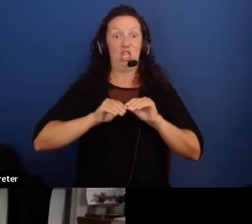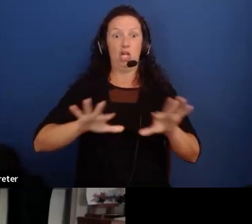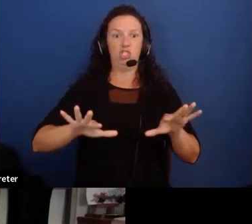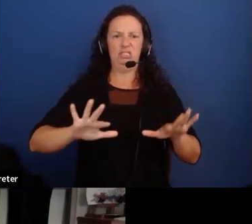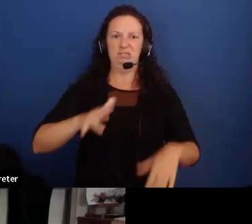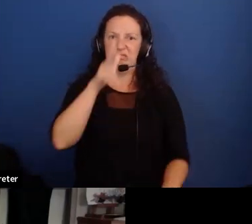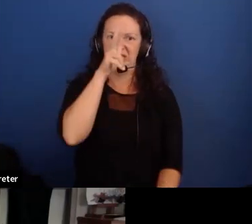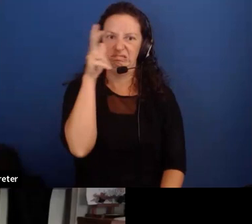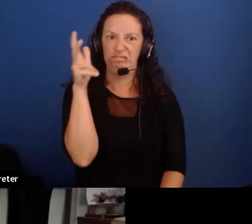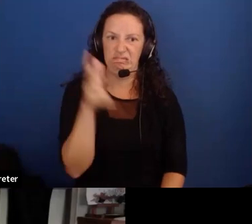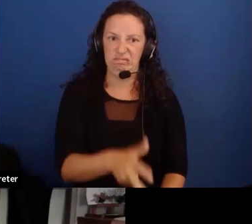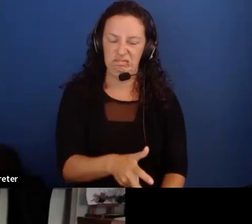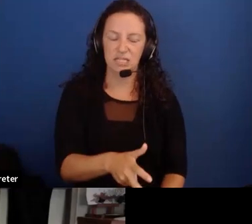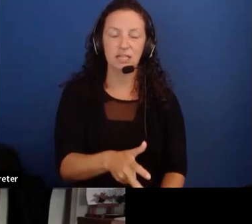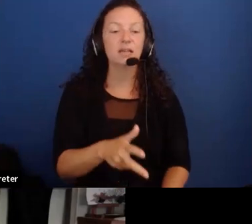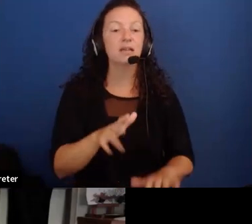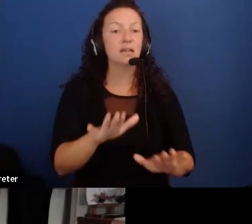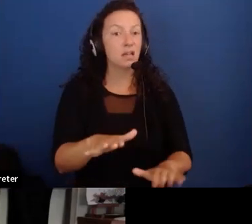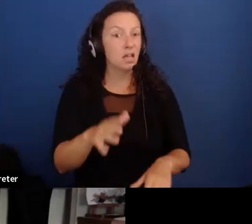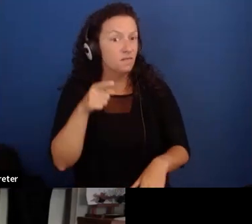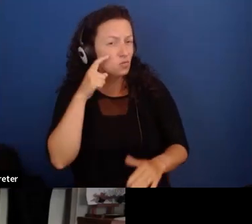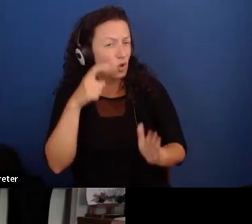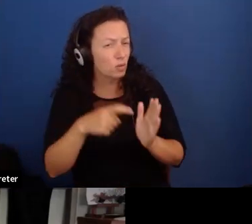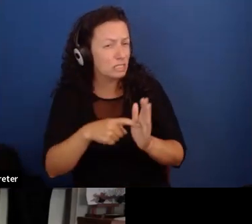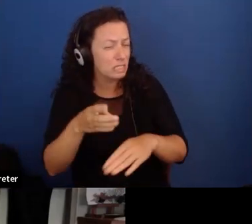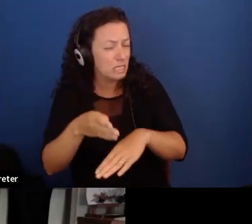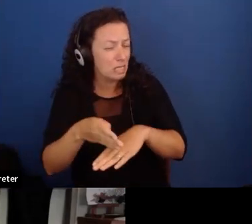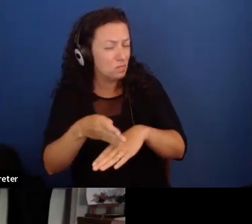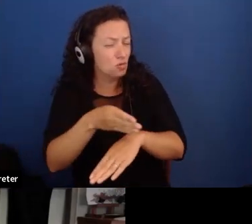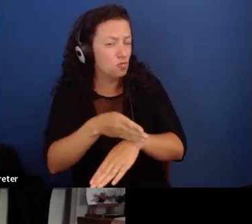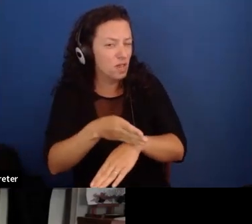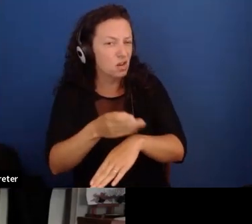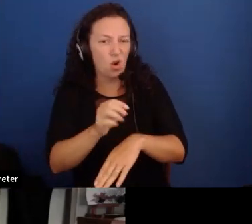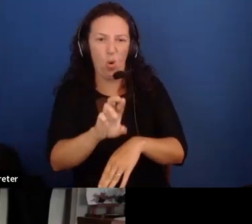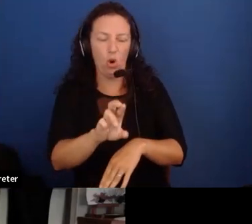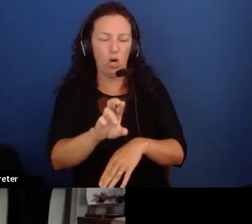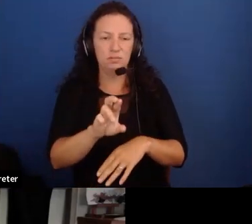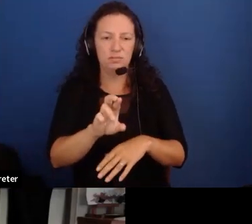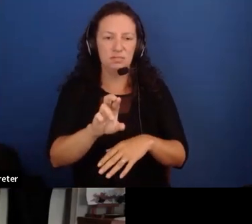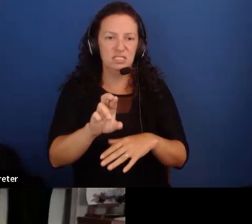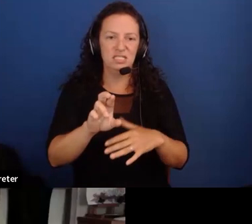But have you seen any improvements or is human created captions will those always be the